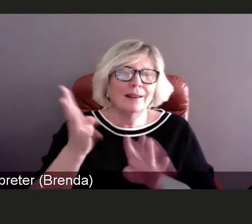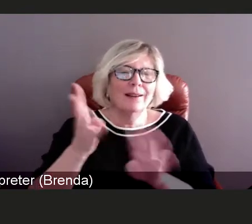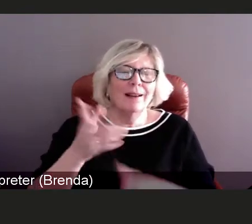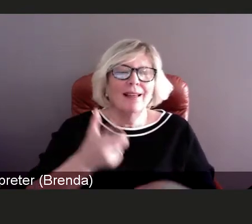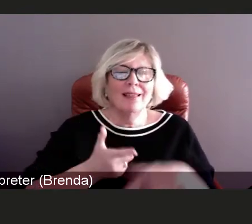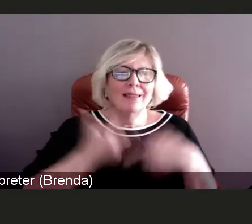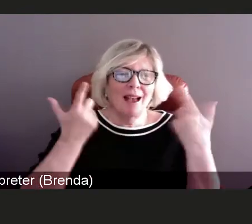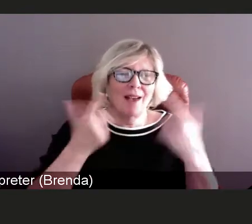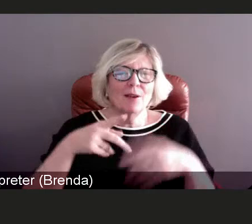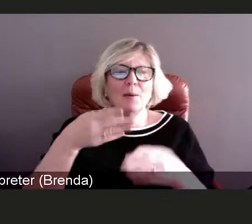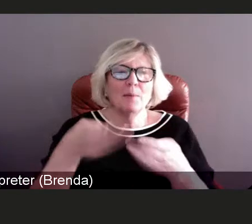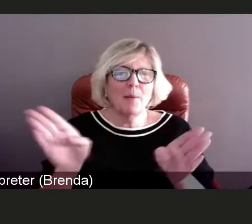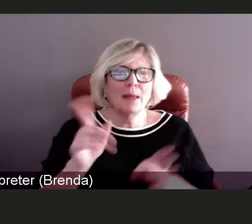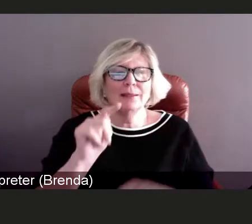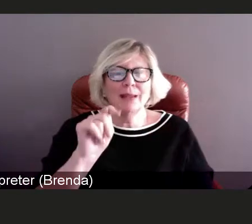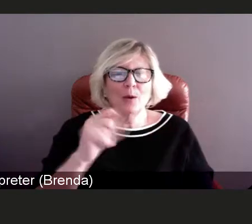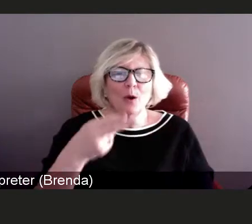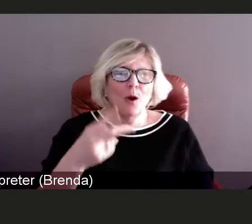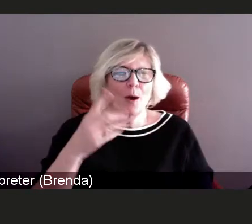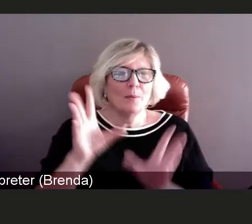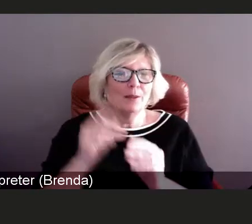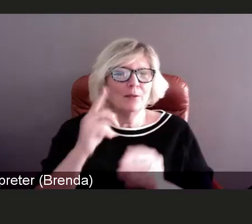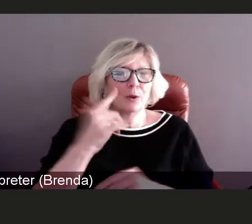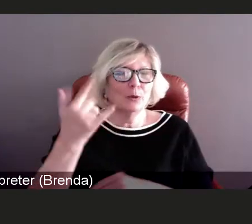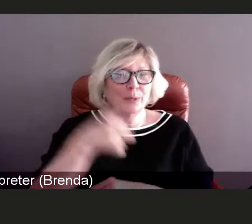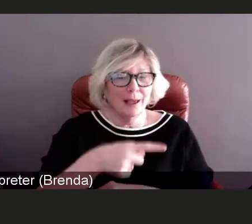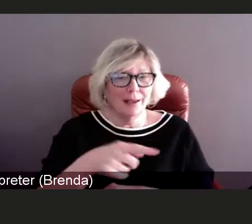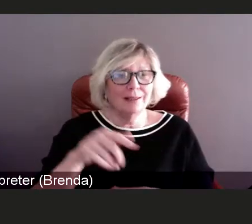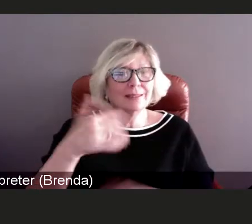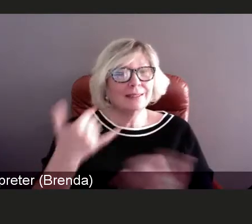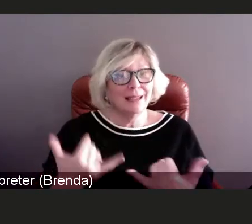Today's Town Hall is on February 25th, 2021.